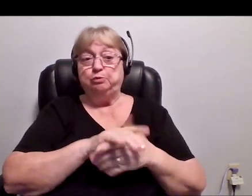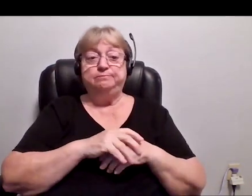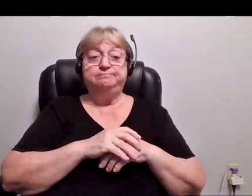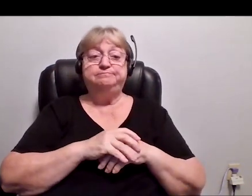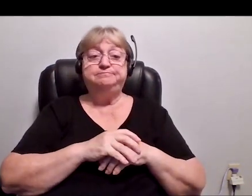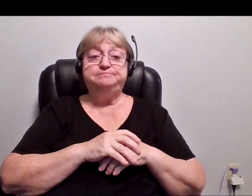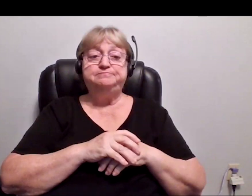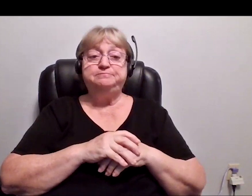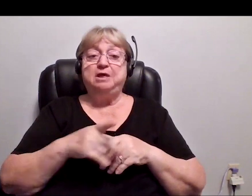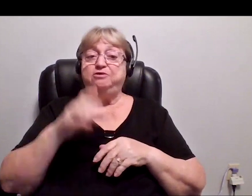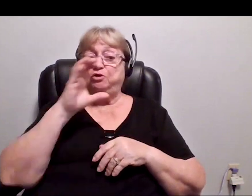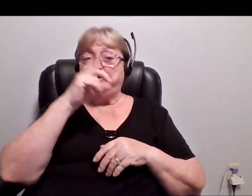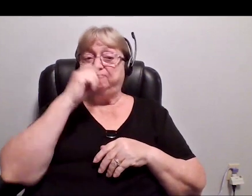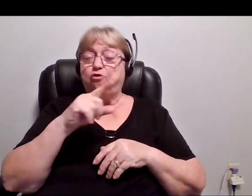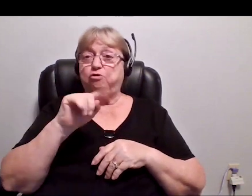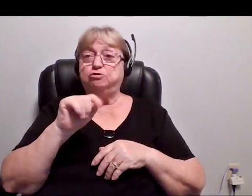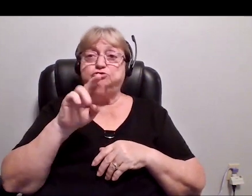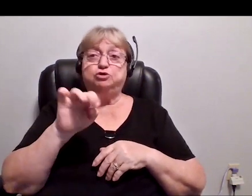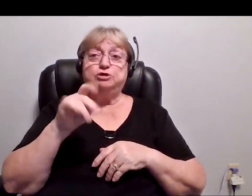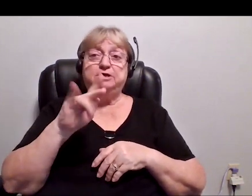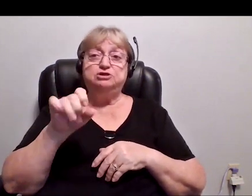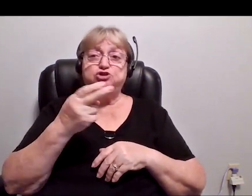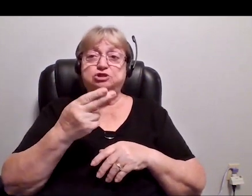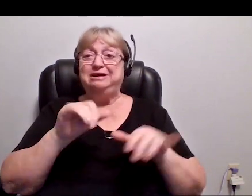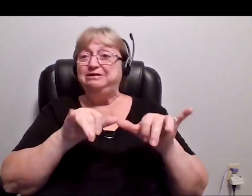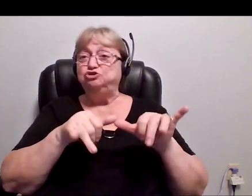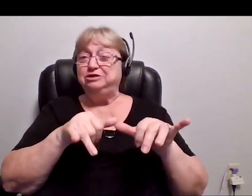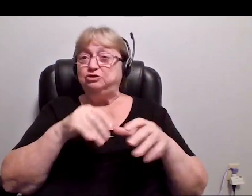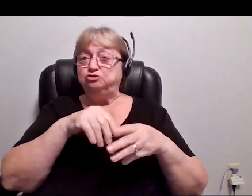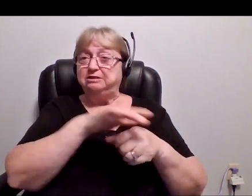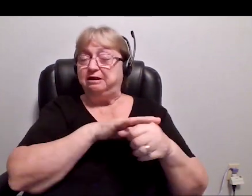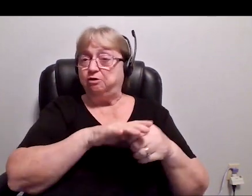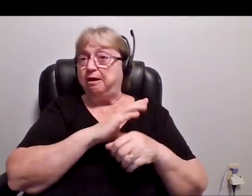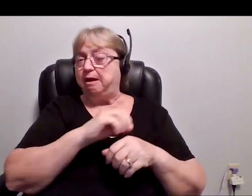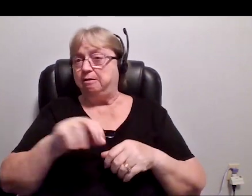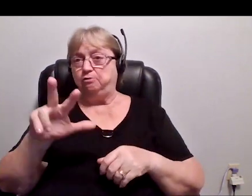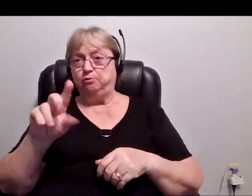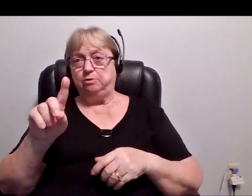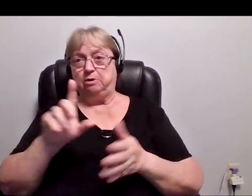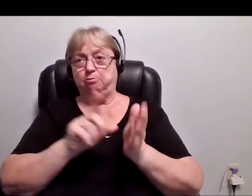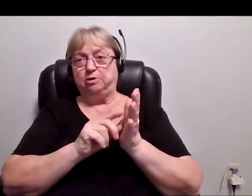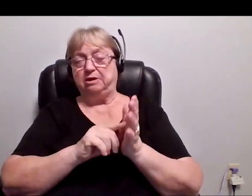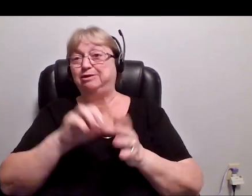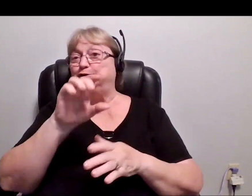for Turkish engineers in the area, as well as Turkish 3D printing social media influencers.